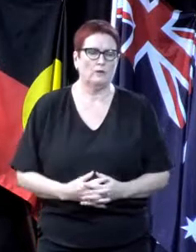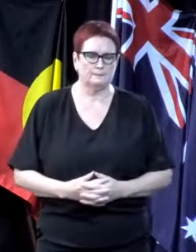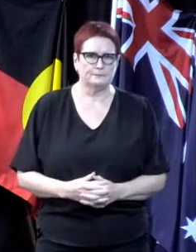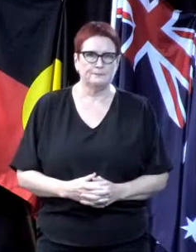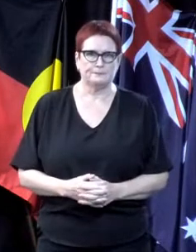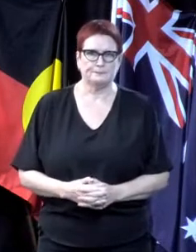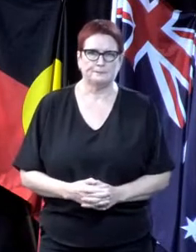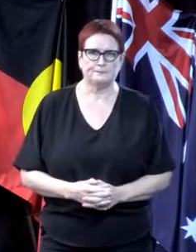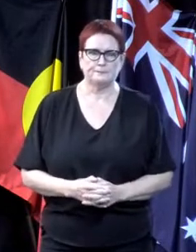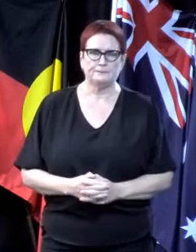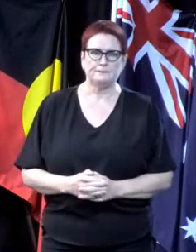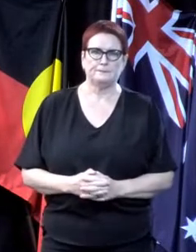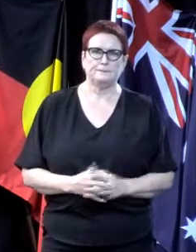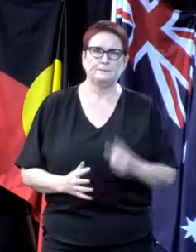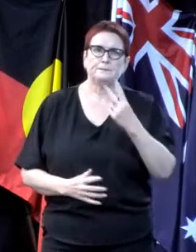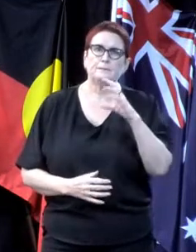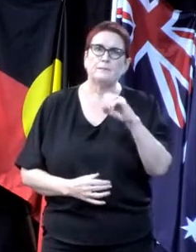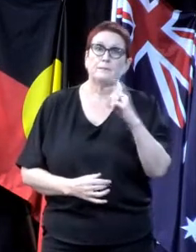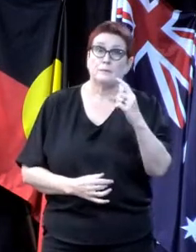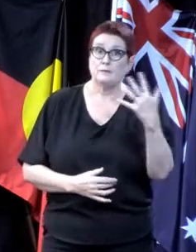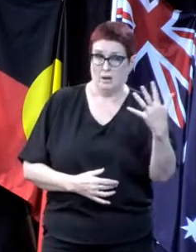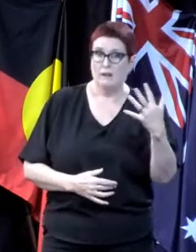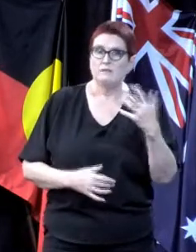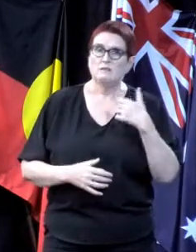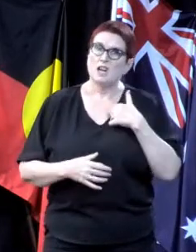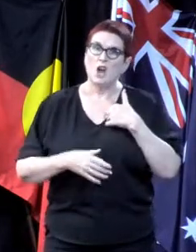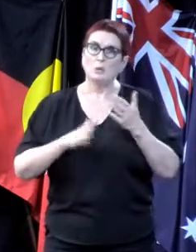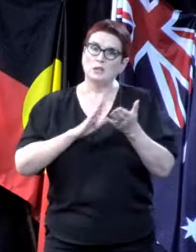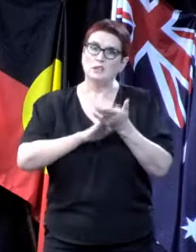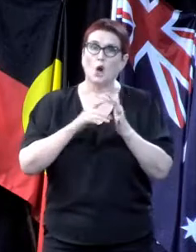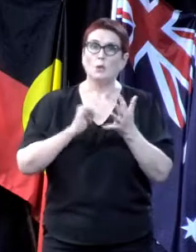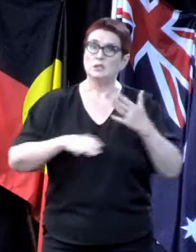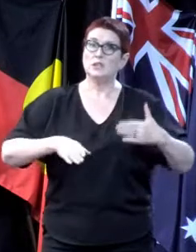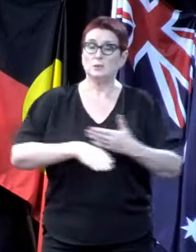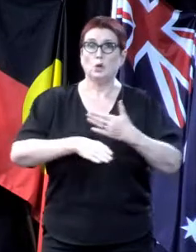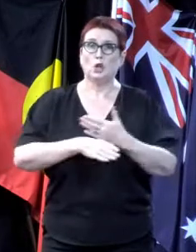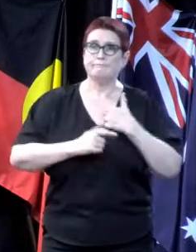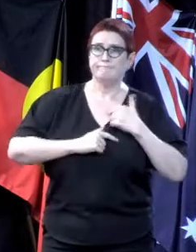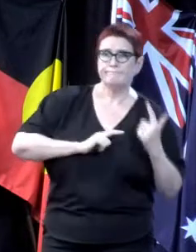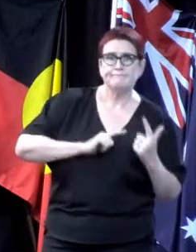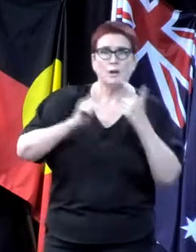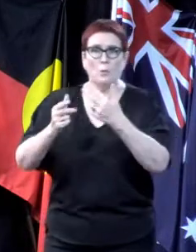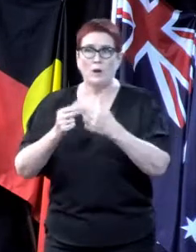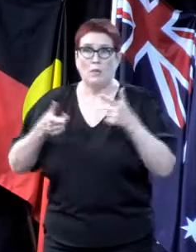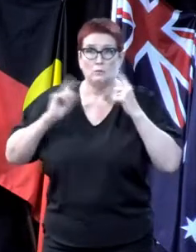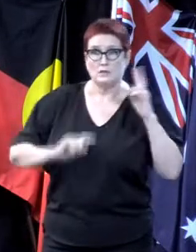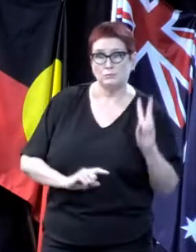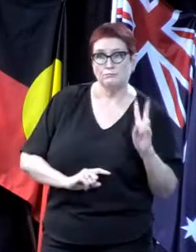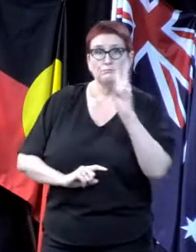In 2015, I was then the substantive HOSES. I attended along with the current principal stage two